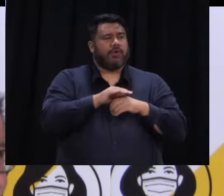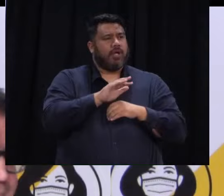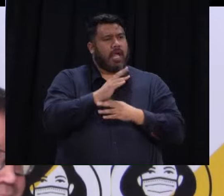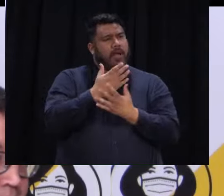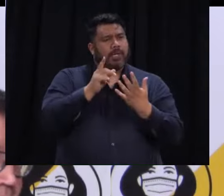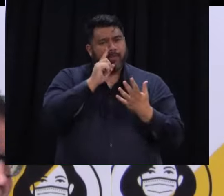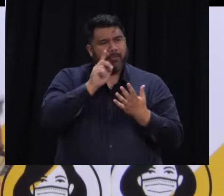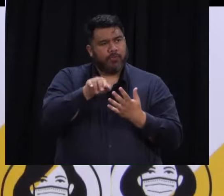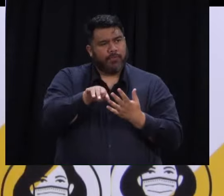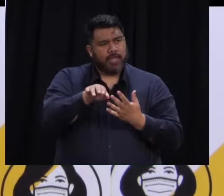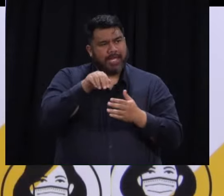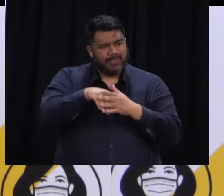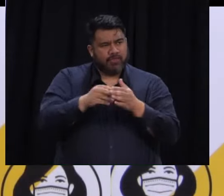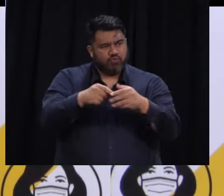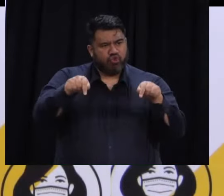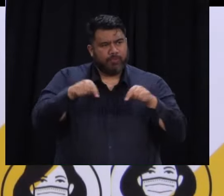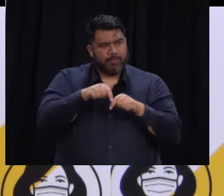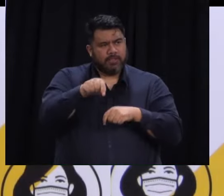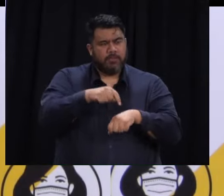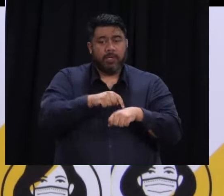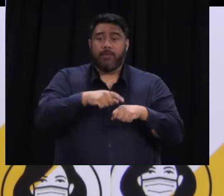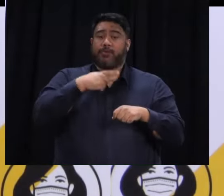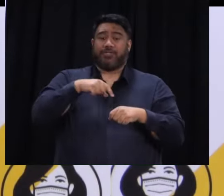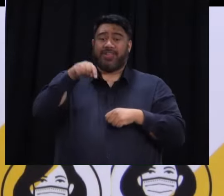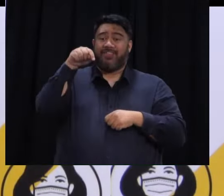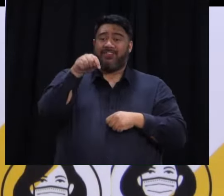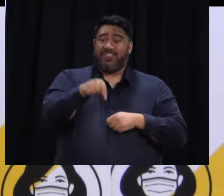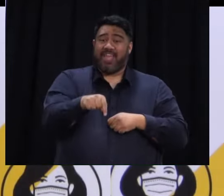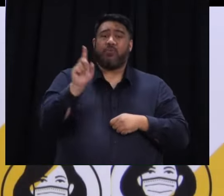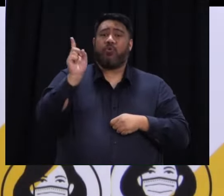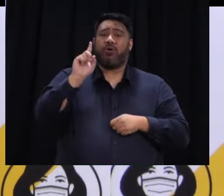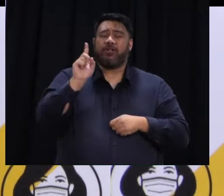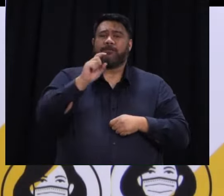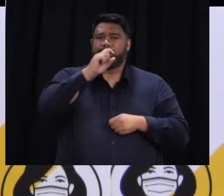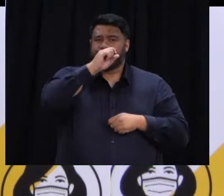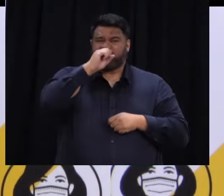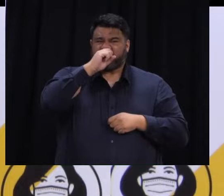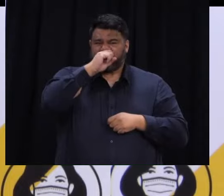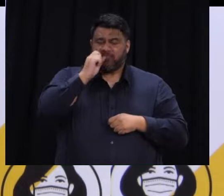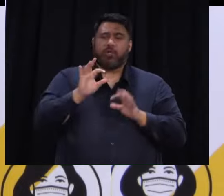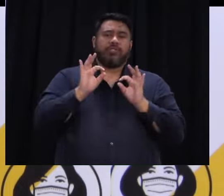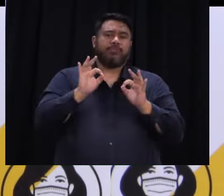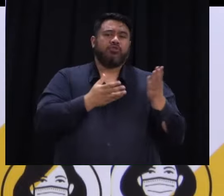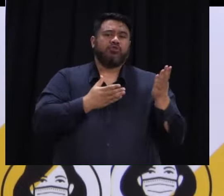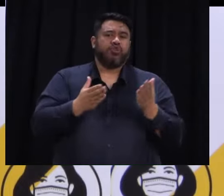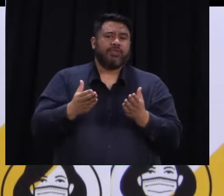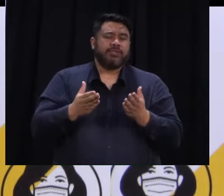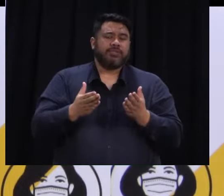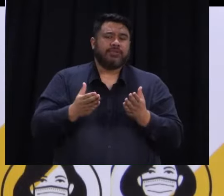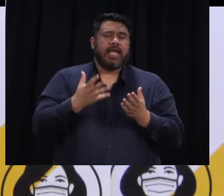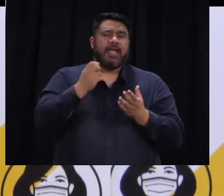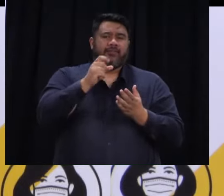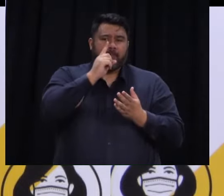Yes. So we are still working with the church to get a nirm